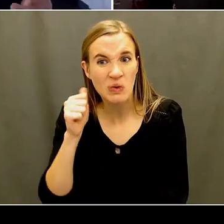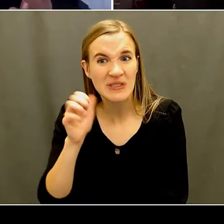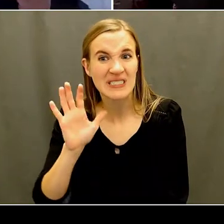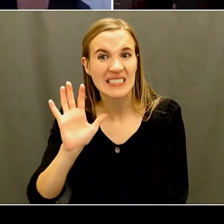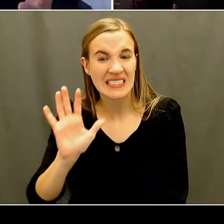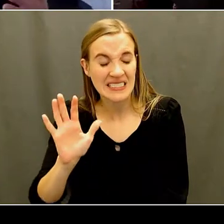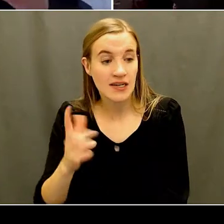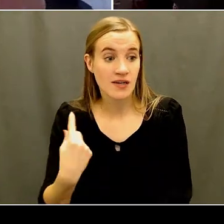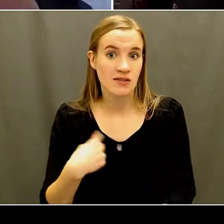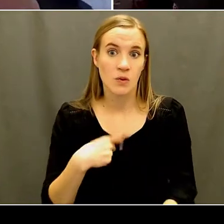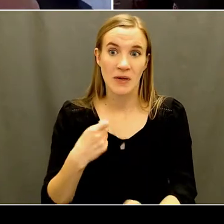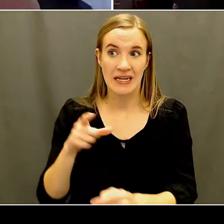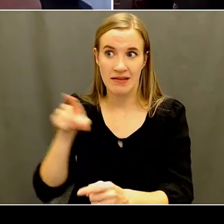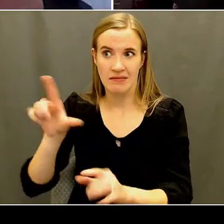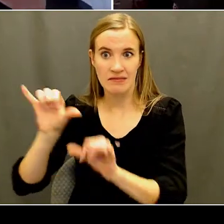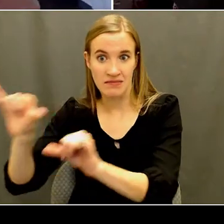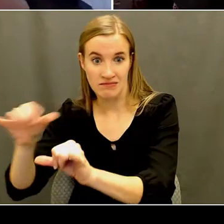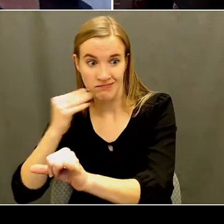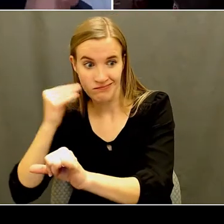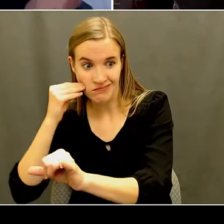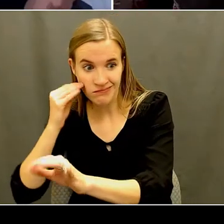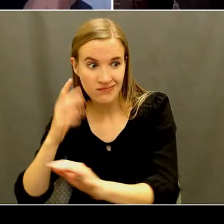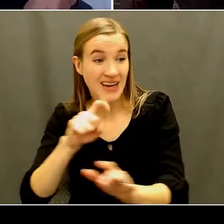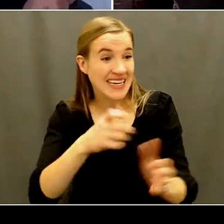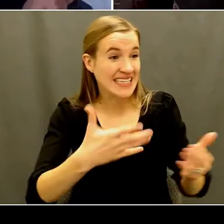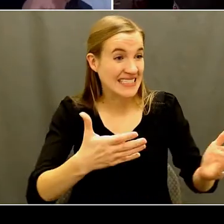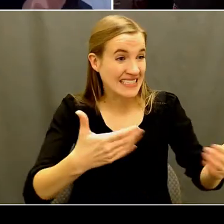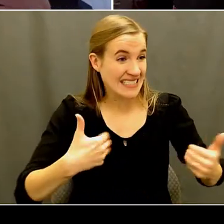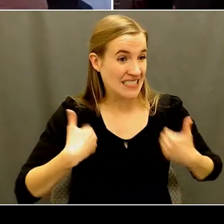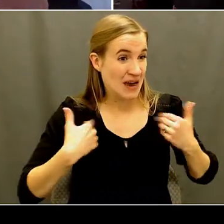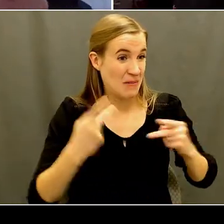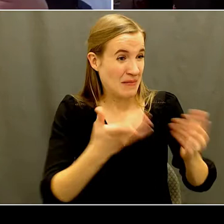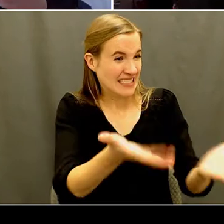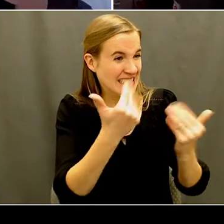approve funding for states that don't require a federal match so that they can